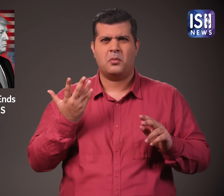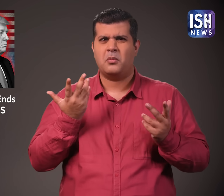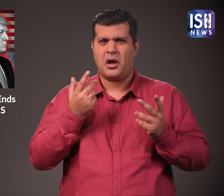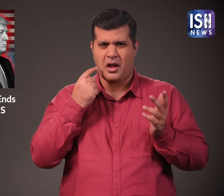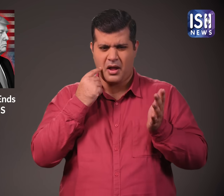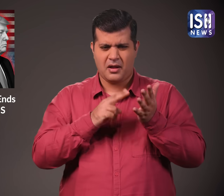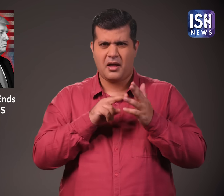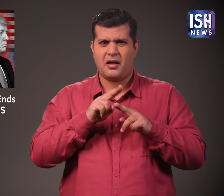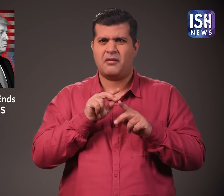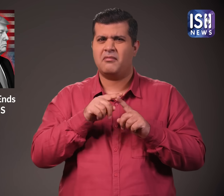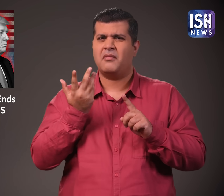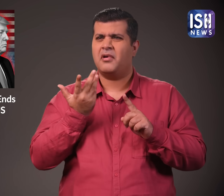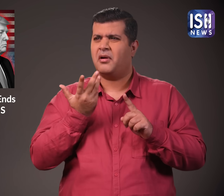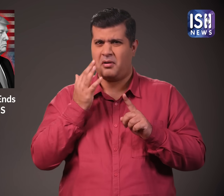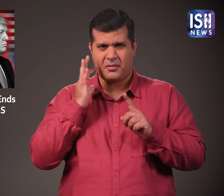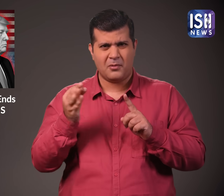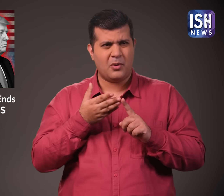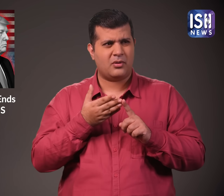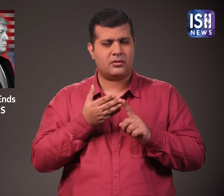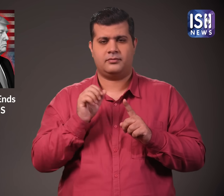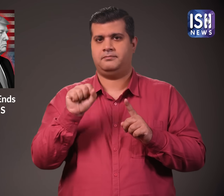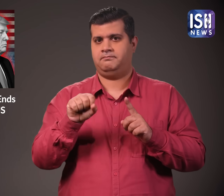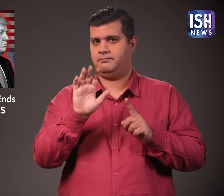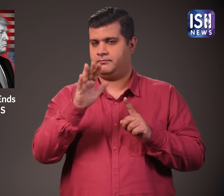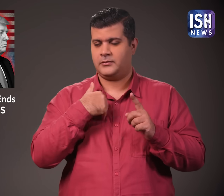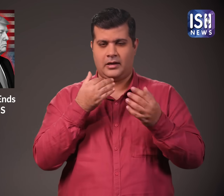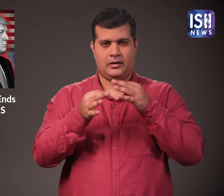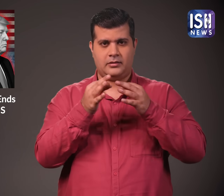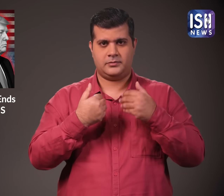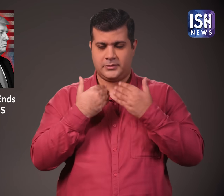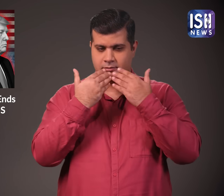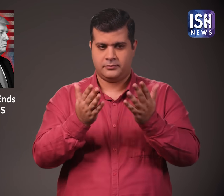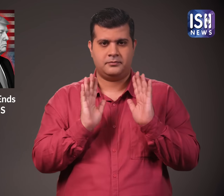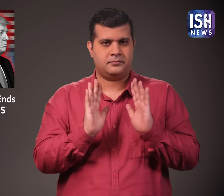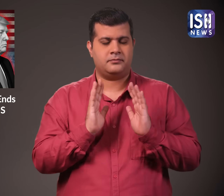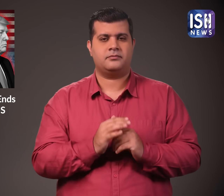But why is INF so important? Yes! I'll explain it to you.